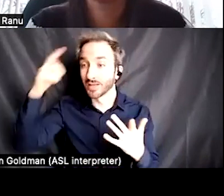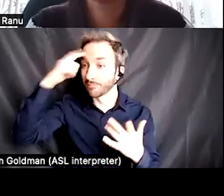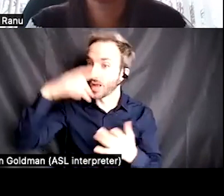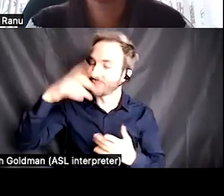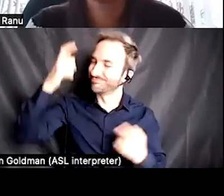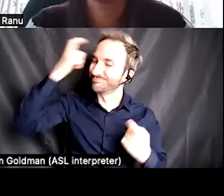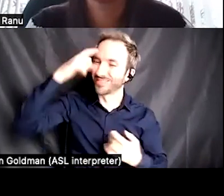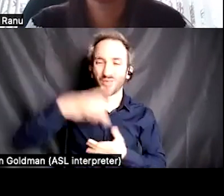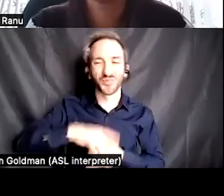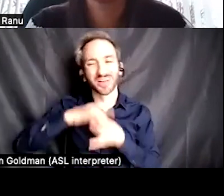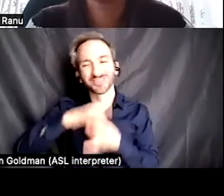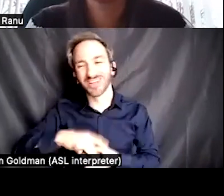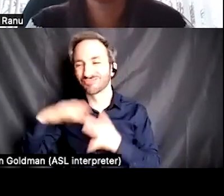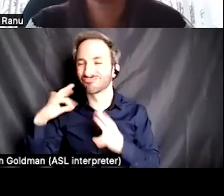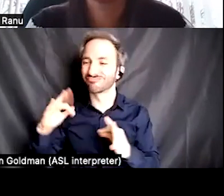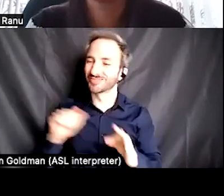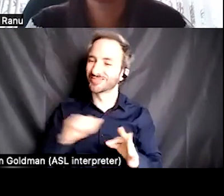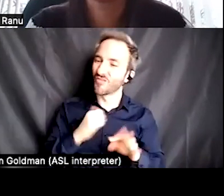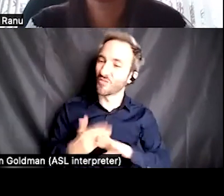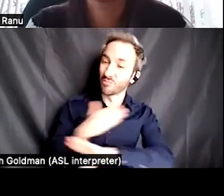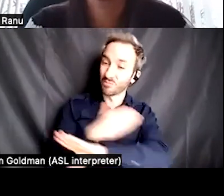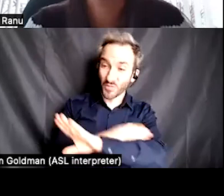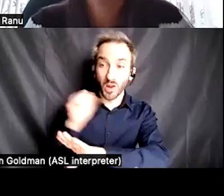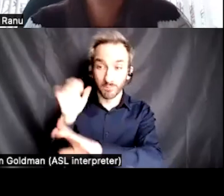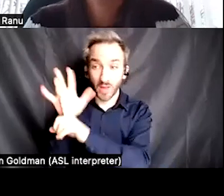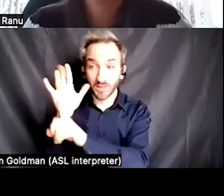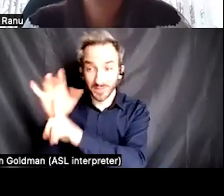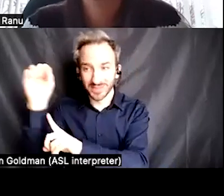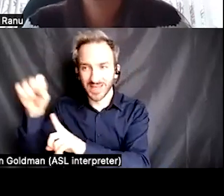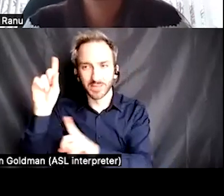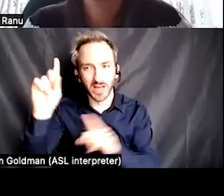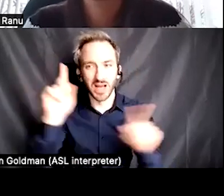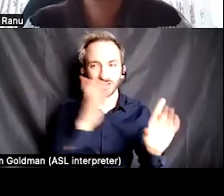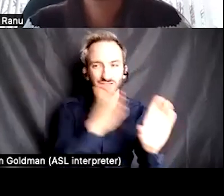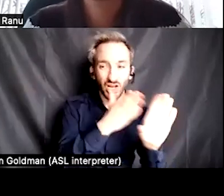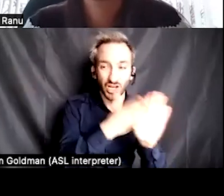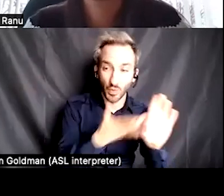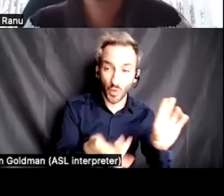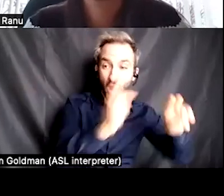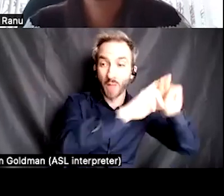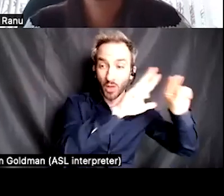really popular subjects, psychology was up 34% last year, but self-help was flat,